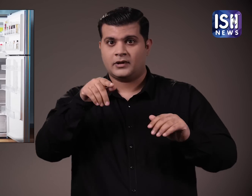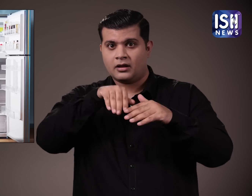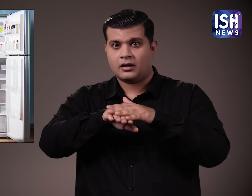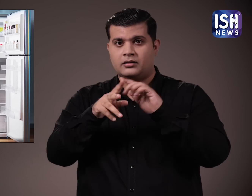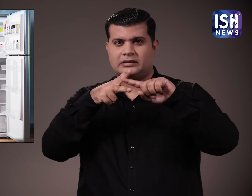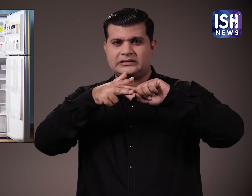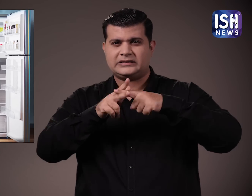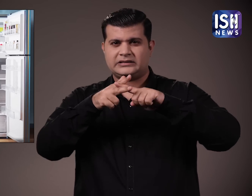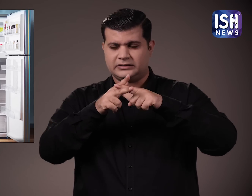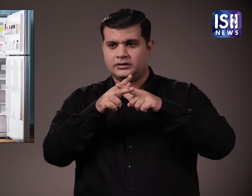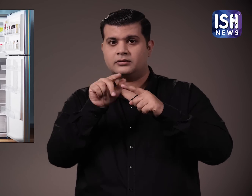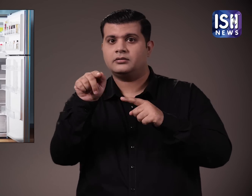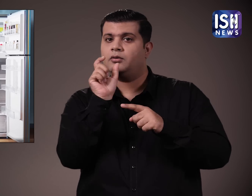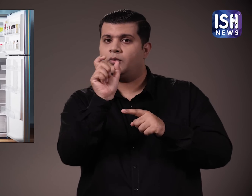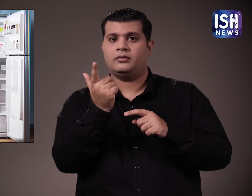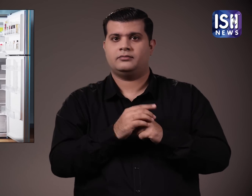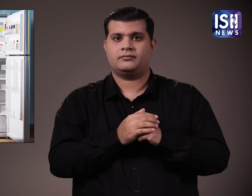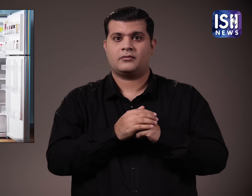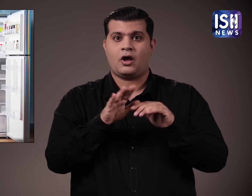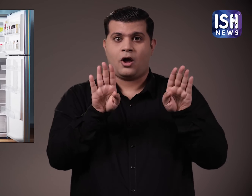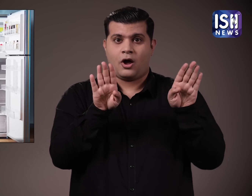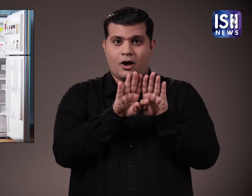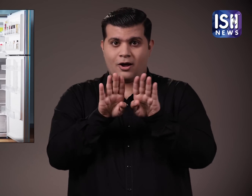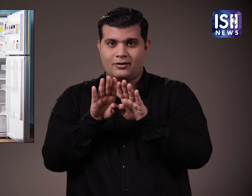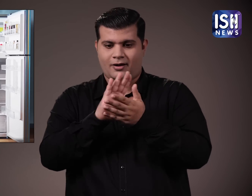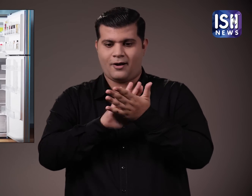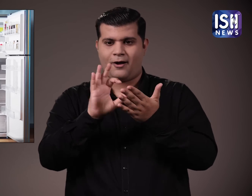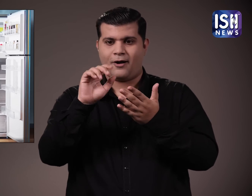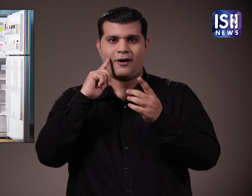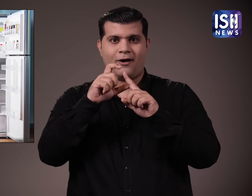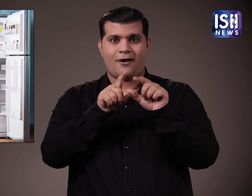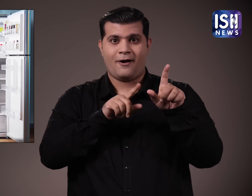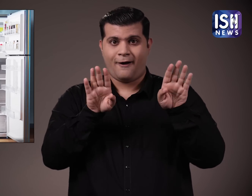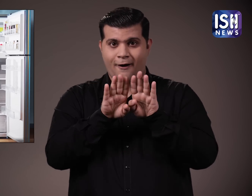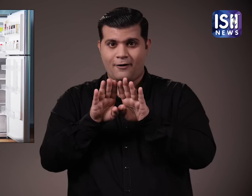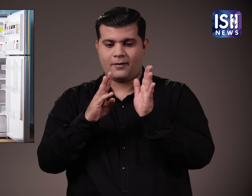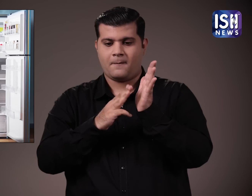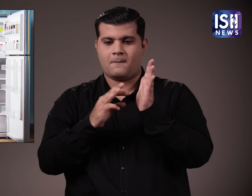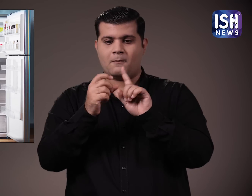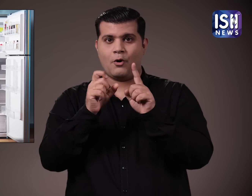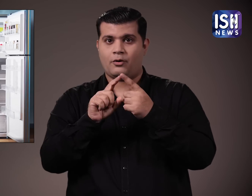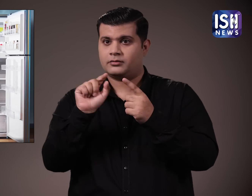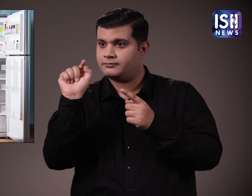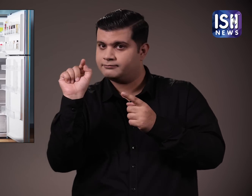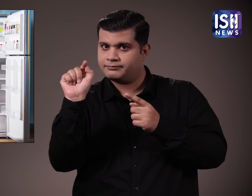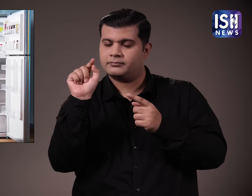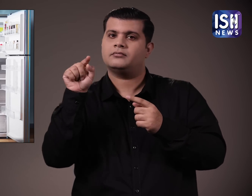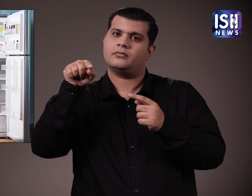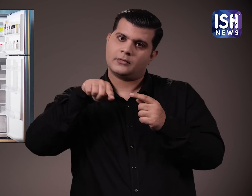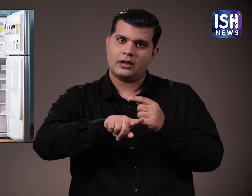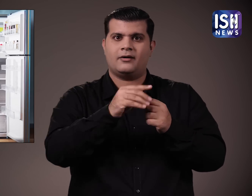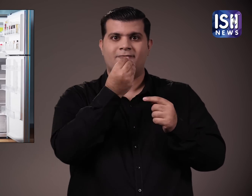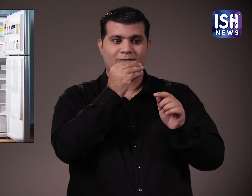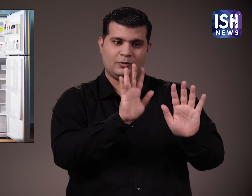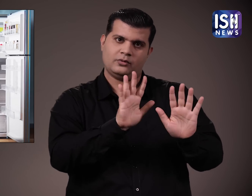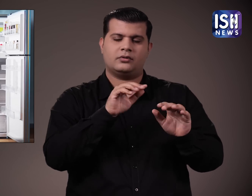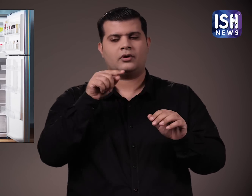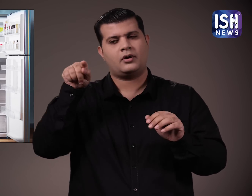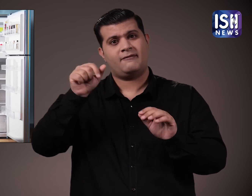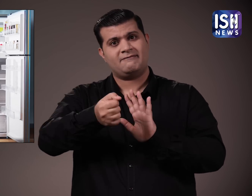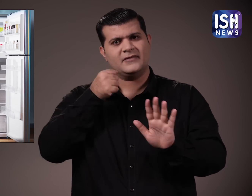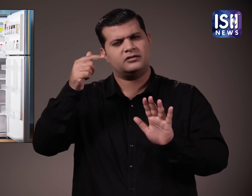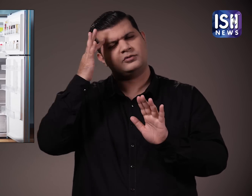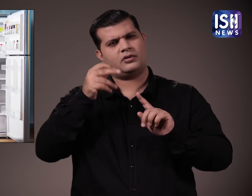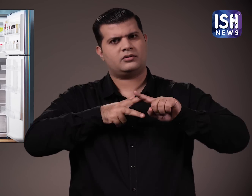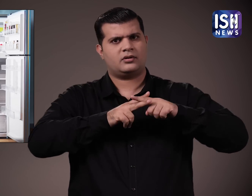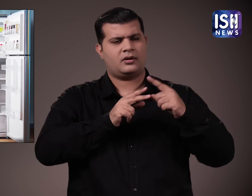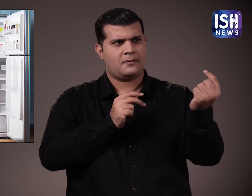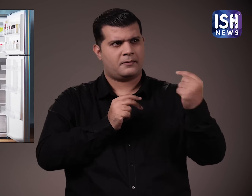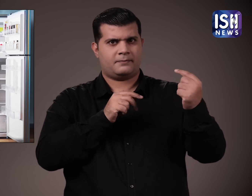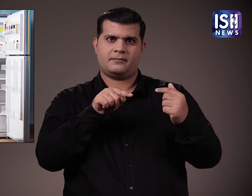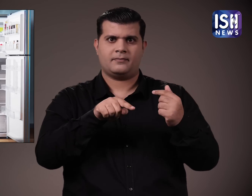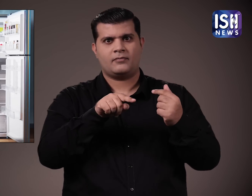These fridges come with a ‘holiday mode’ settings to ensure the food is fresh.